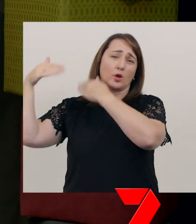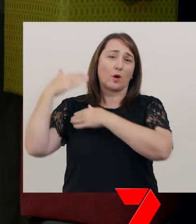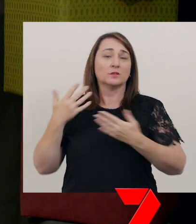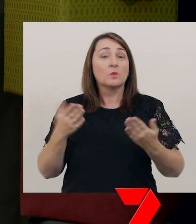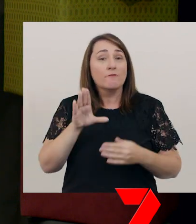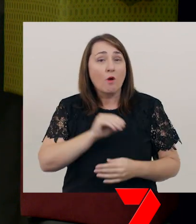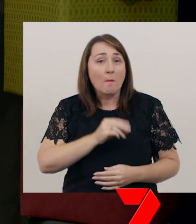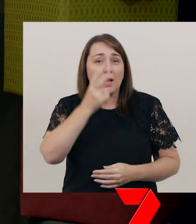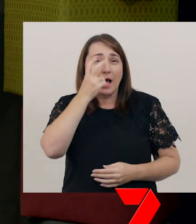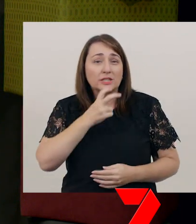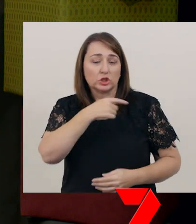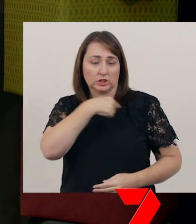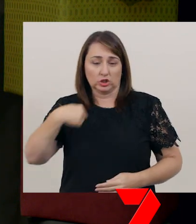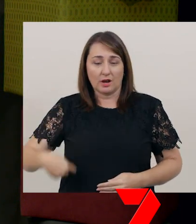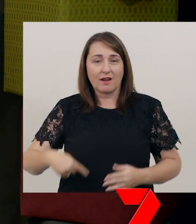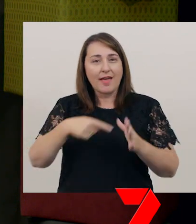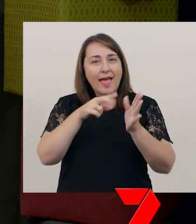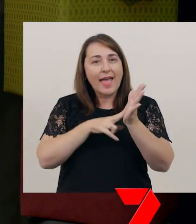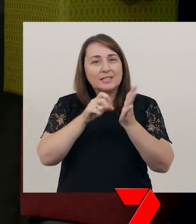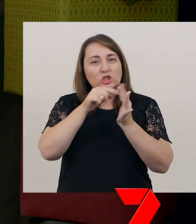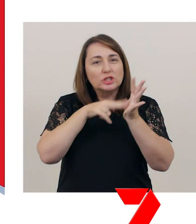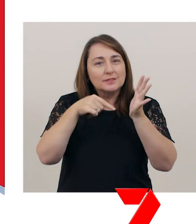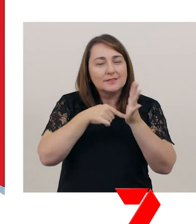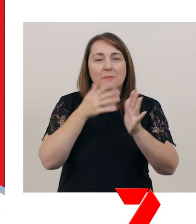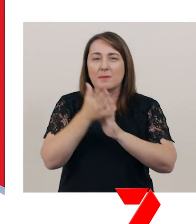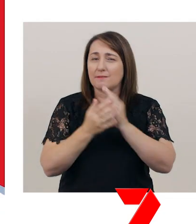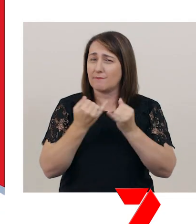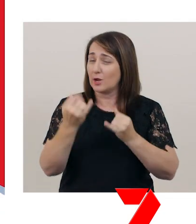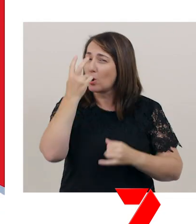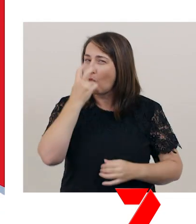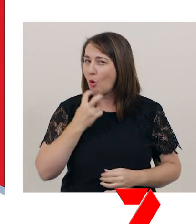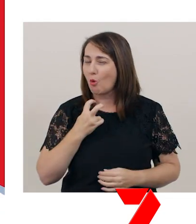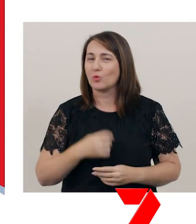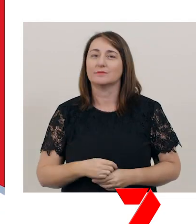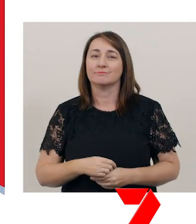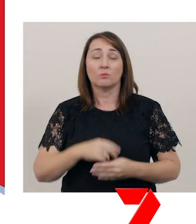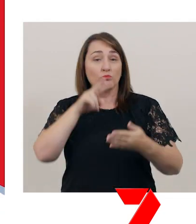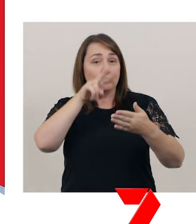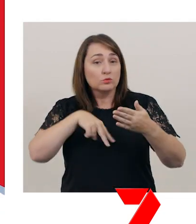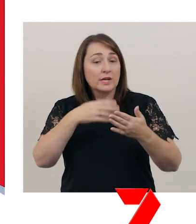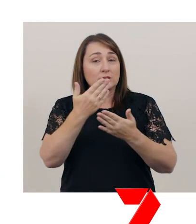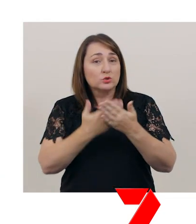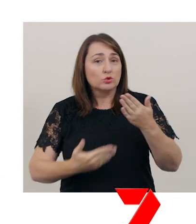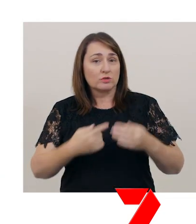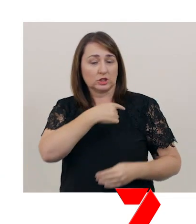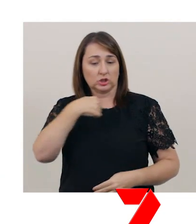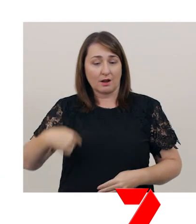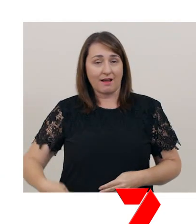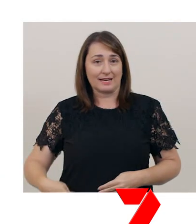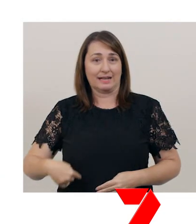Ancient is another word for very old. We’re going to read the story, 'The Wishing Fish', a Chinese folktale.